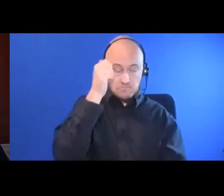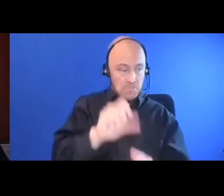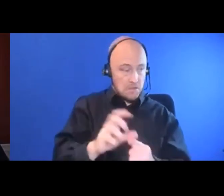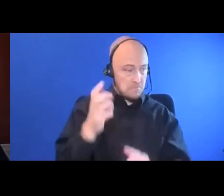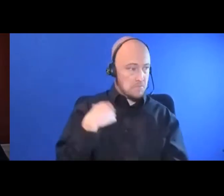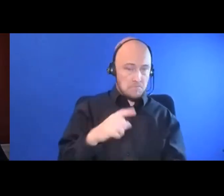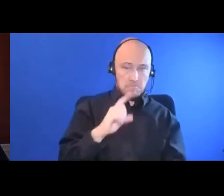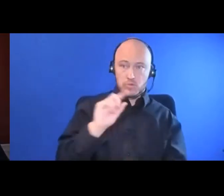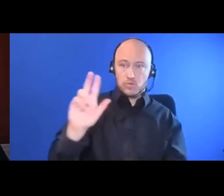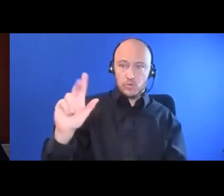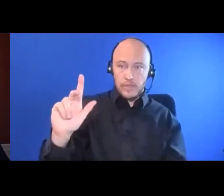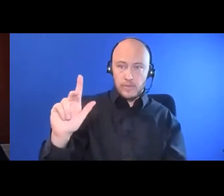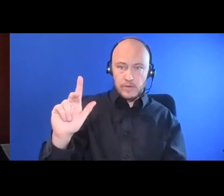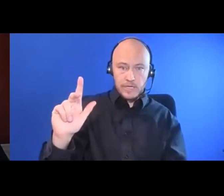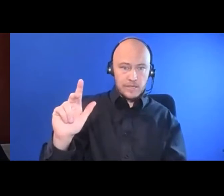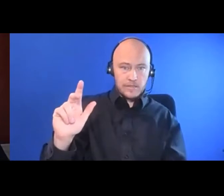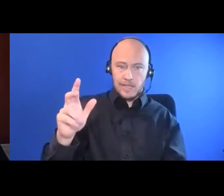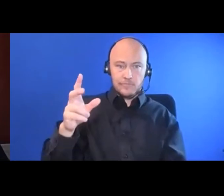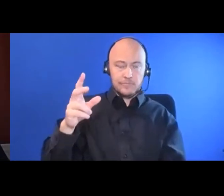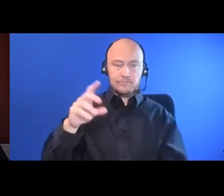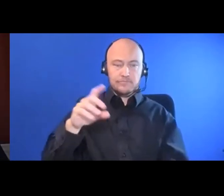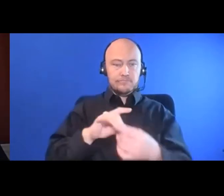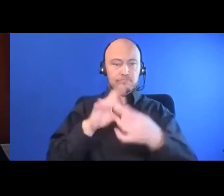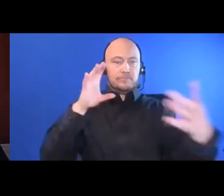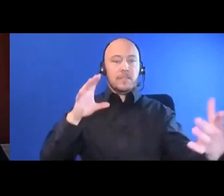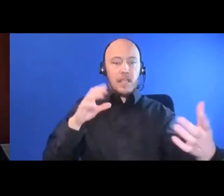I was cut loose in the world with two artificial legs,